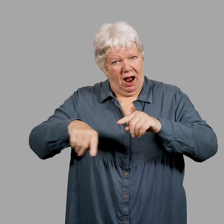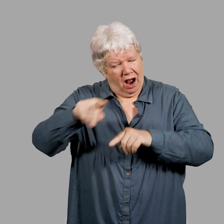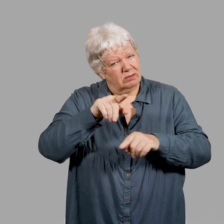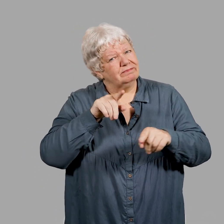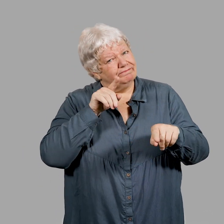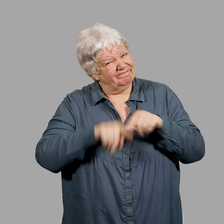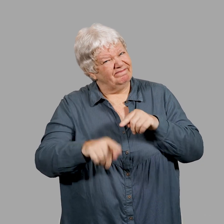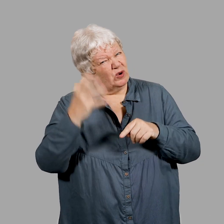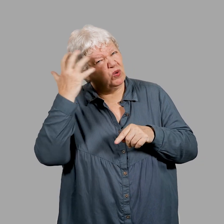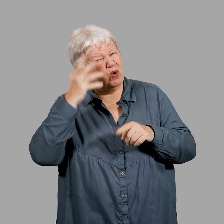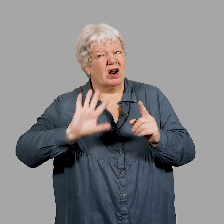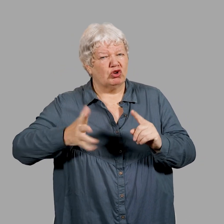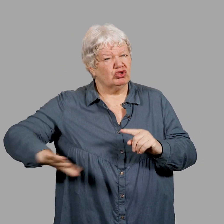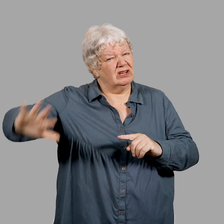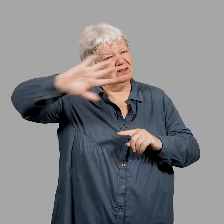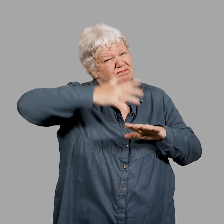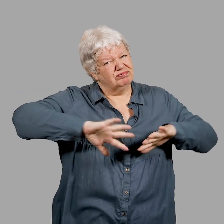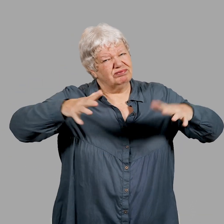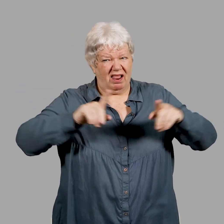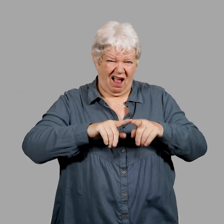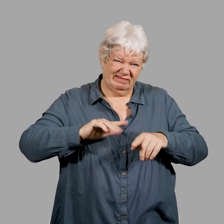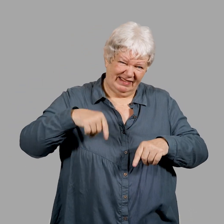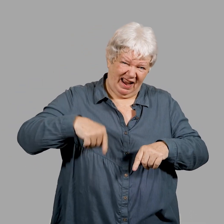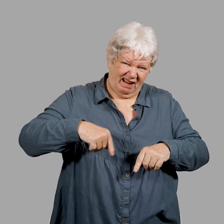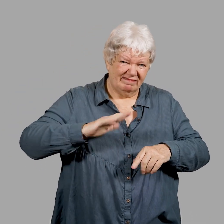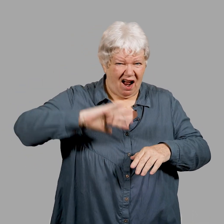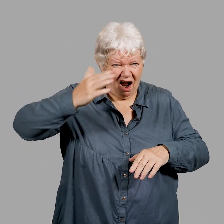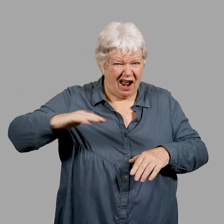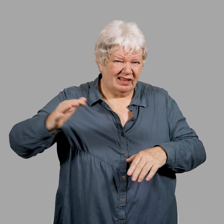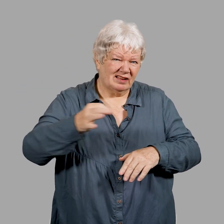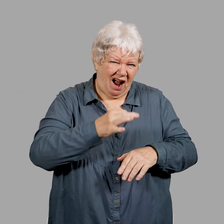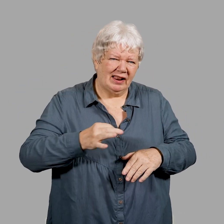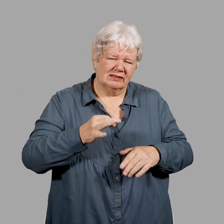particularly those in in rural and less centralised communities,